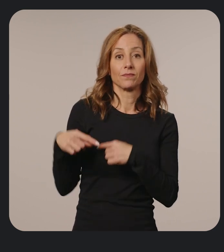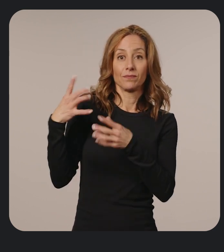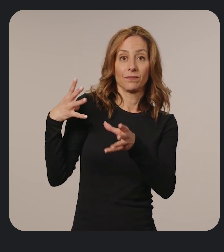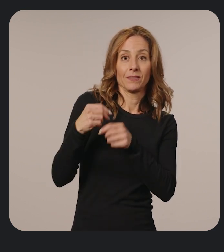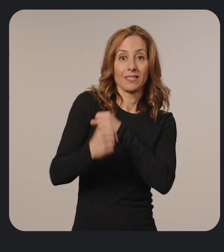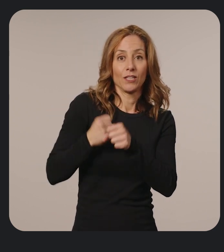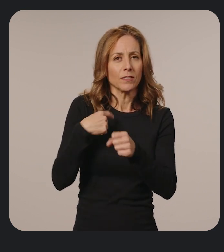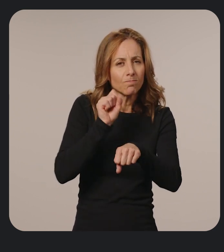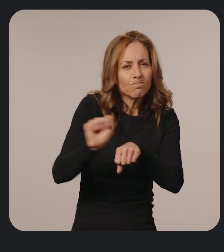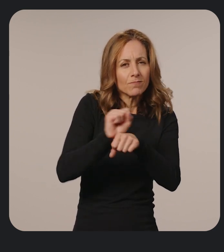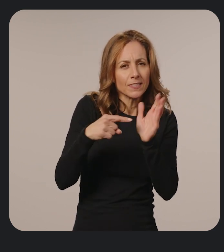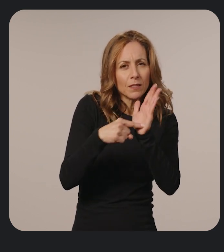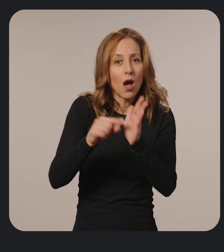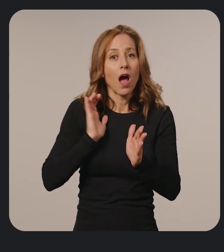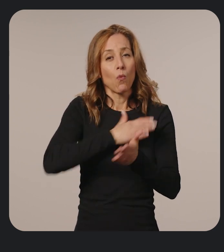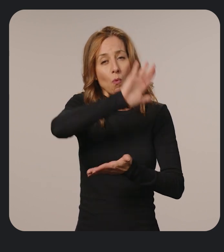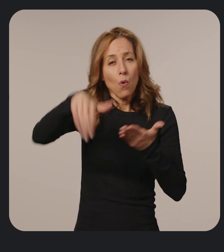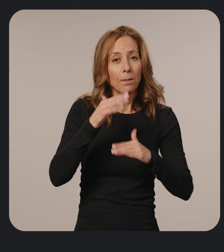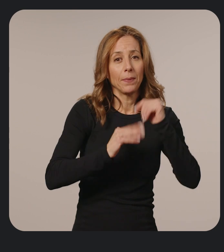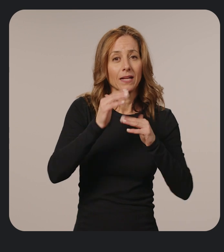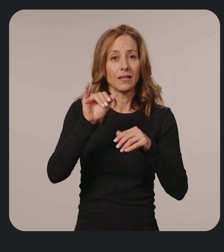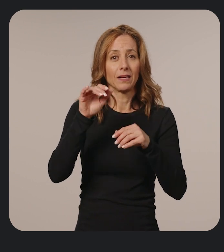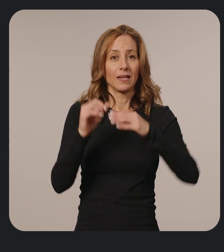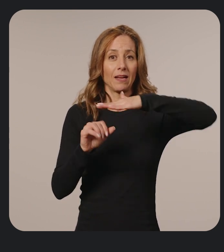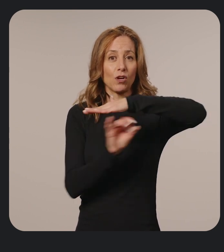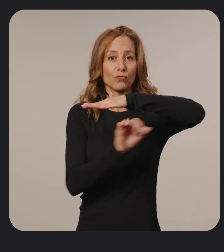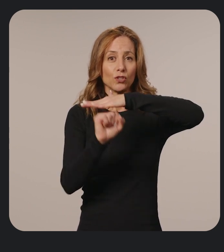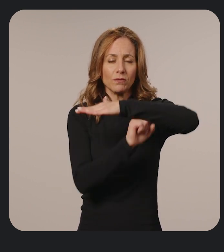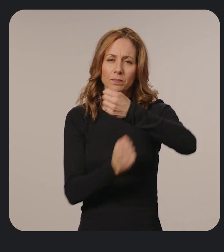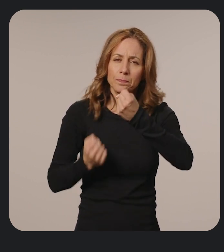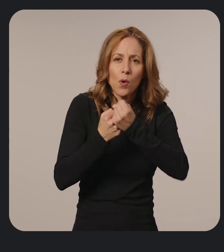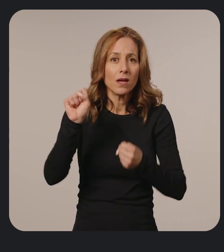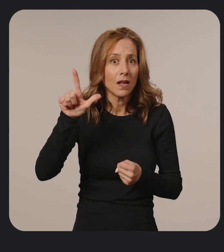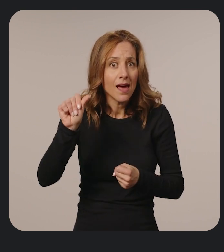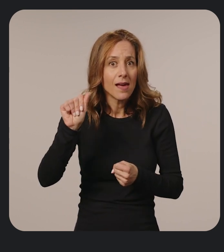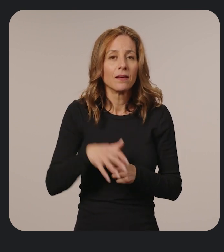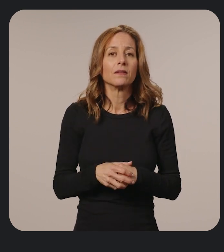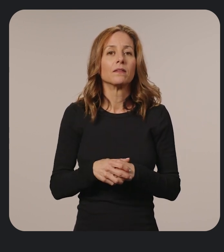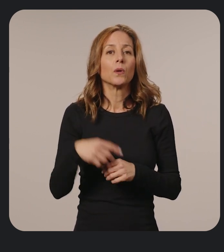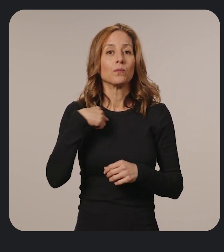Over the past year, we've worked on demonstrating that our entire build infrastructure supports SLSA.